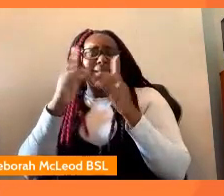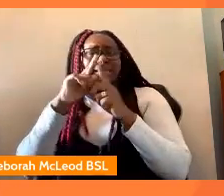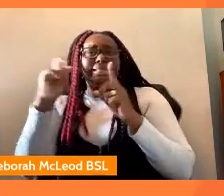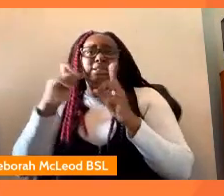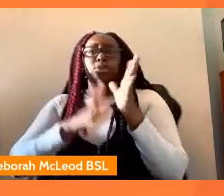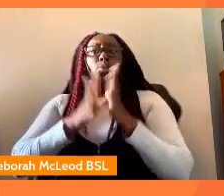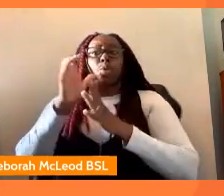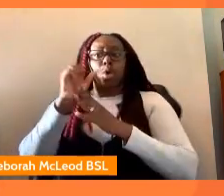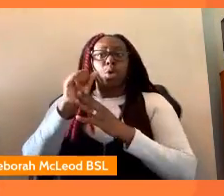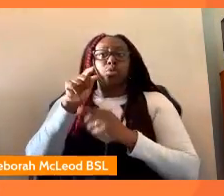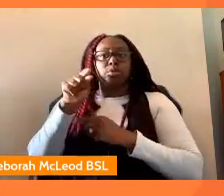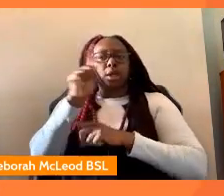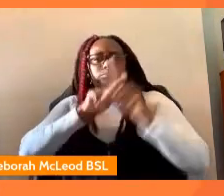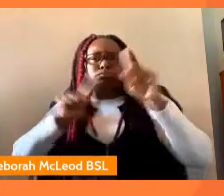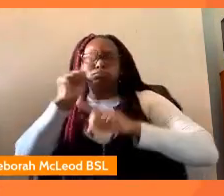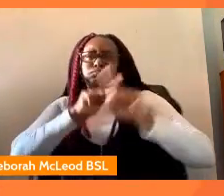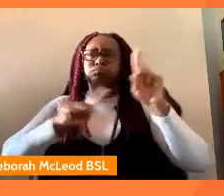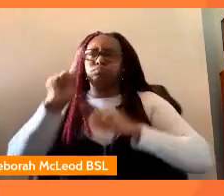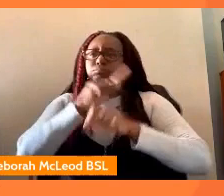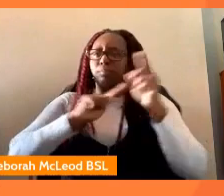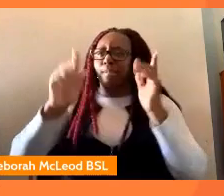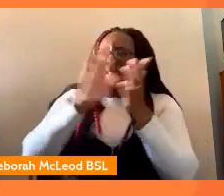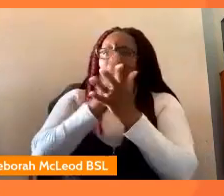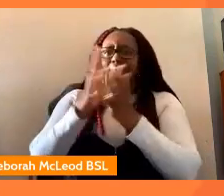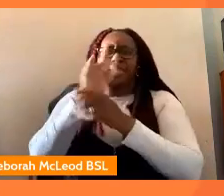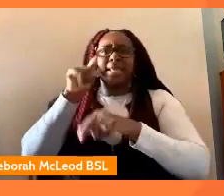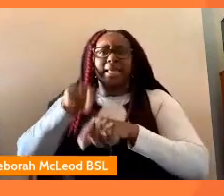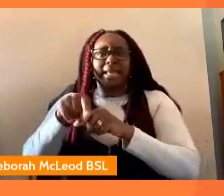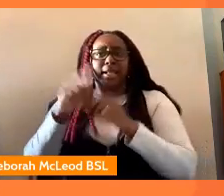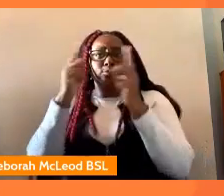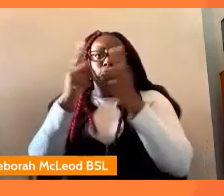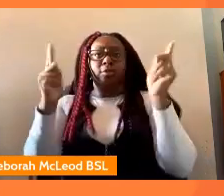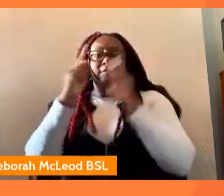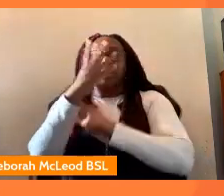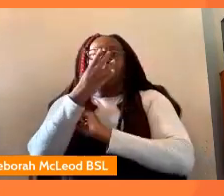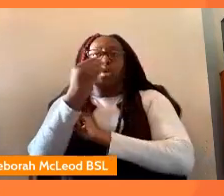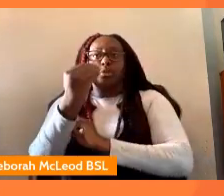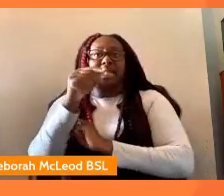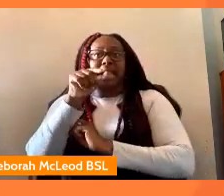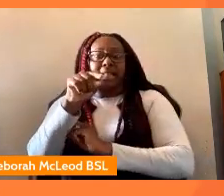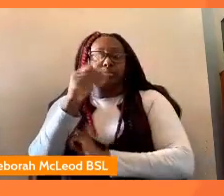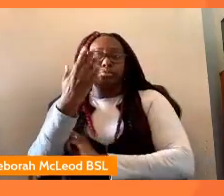We are delighted to be hosted by the University of Wolverhampton's Screen School.